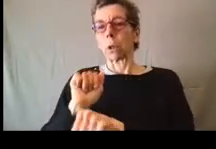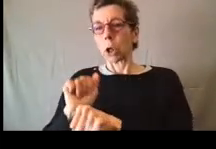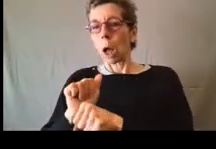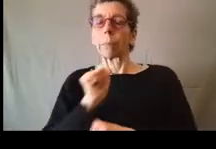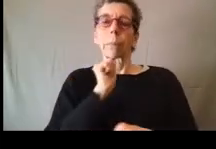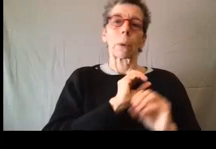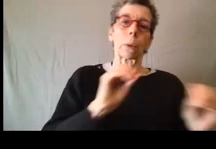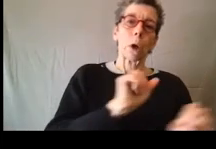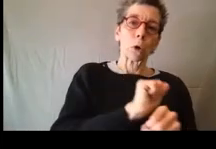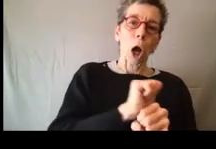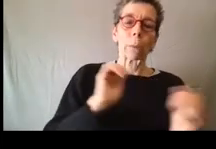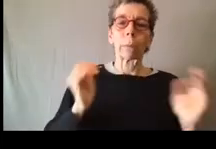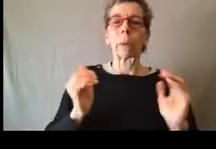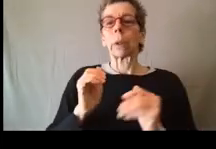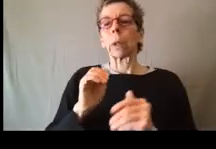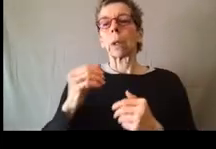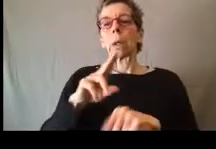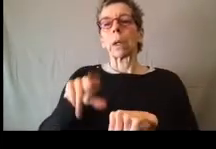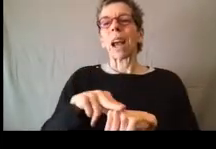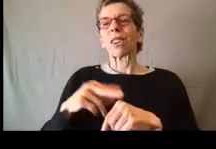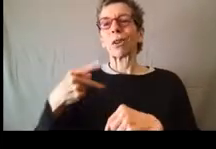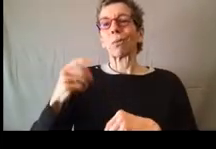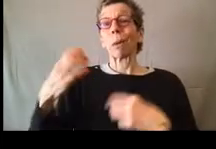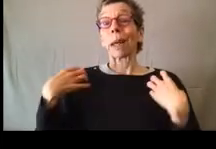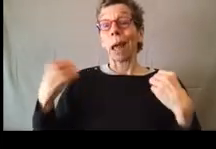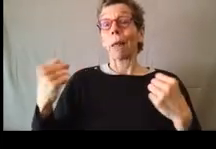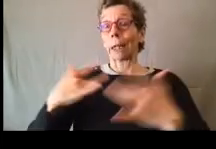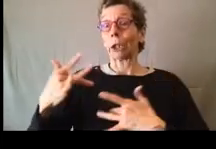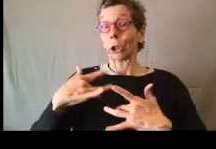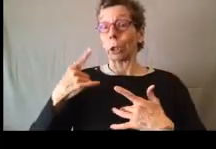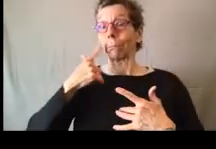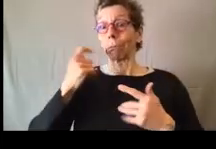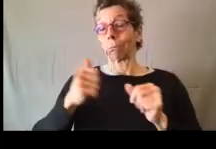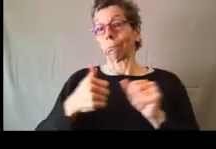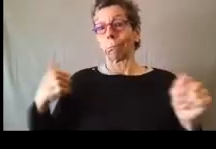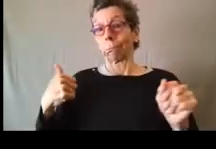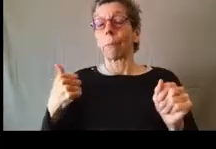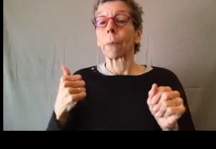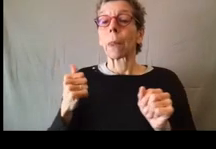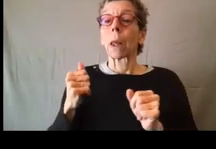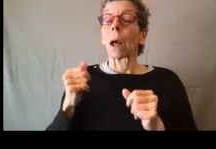a national public health concern. Noting workplace discrimination against people with disabilities